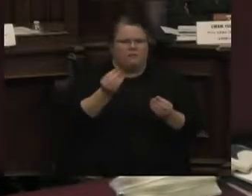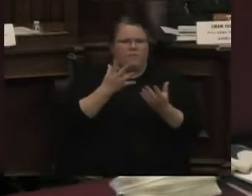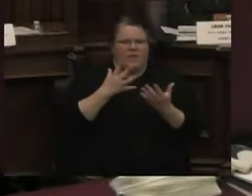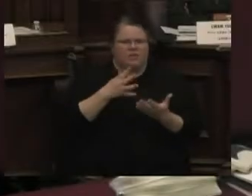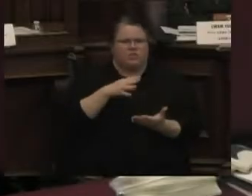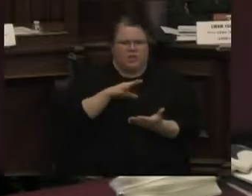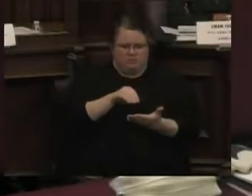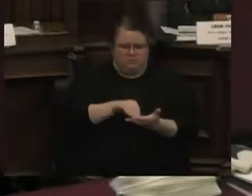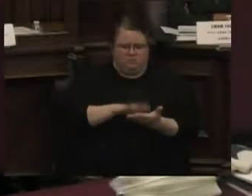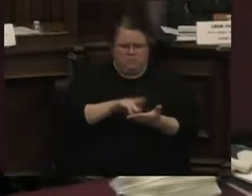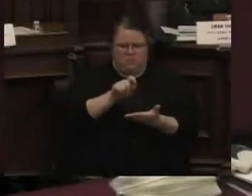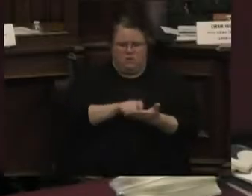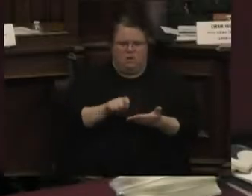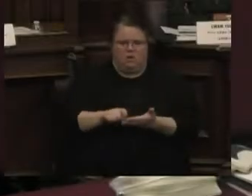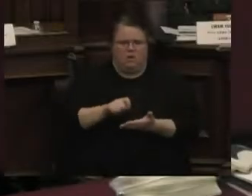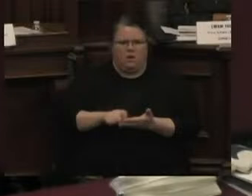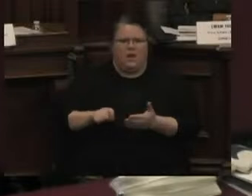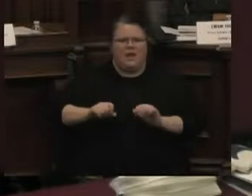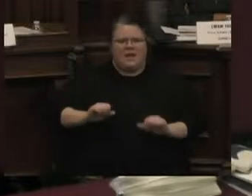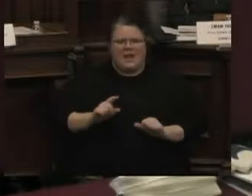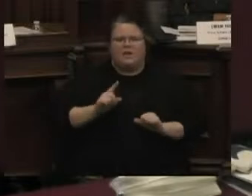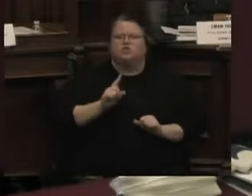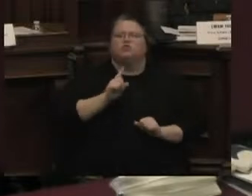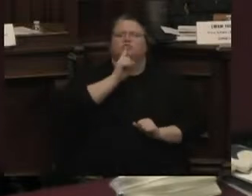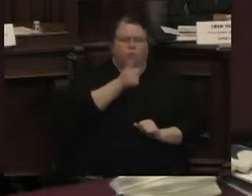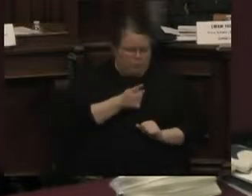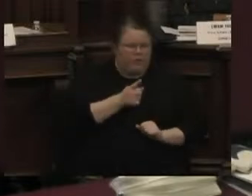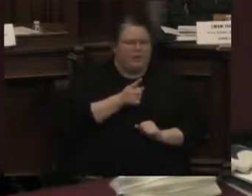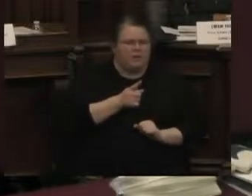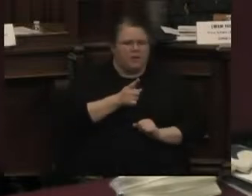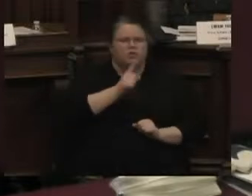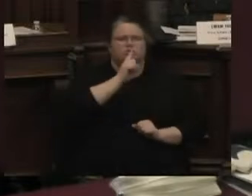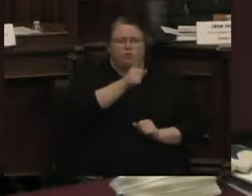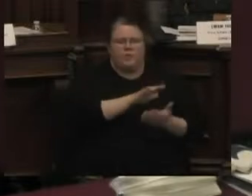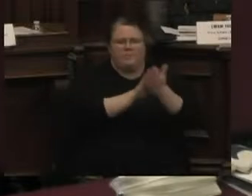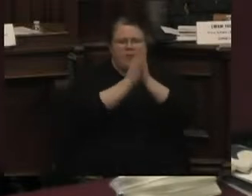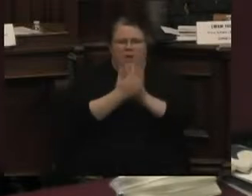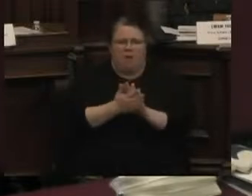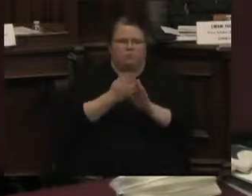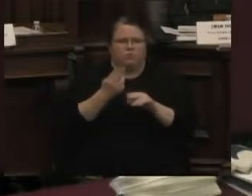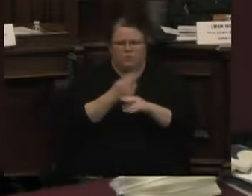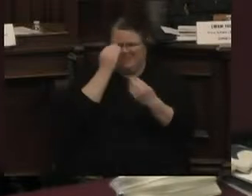many different lenses, and then be able to document that